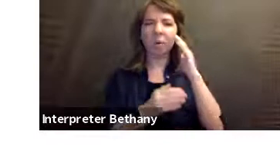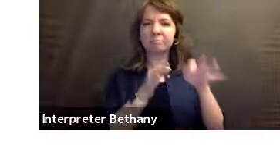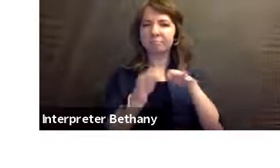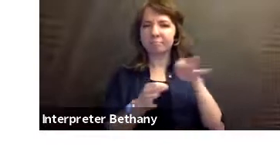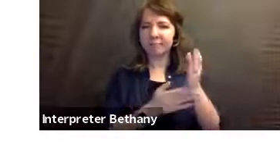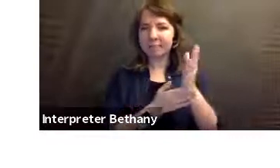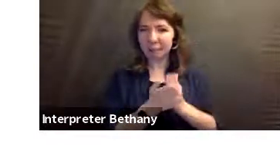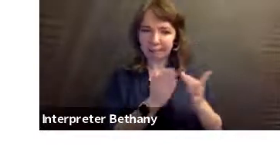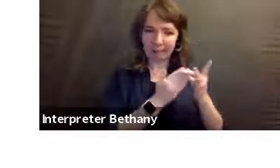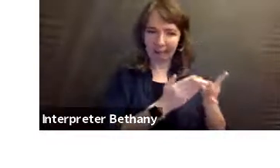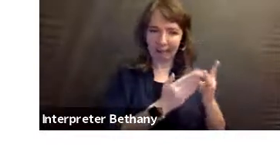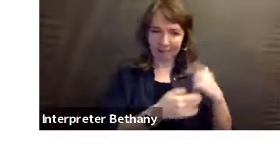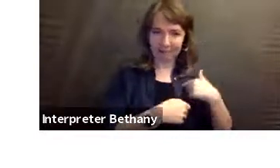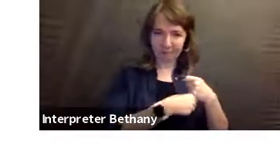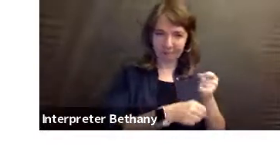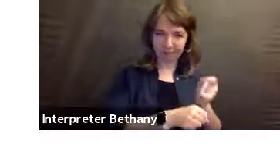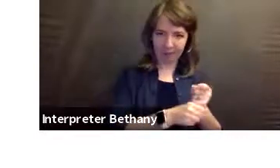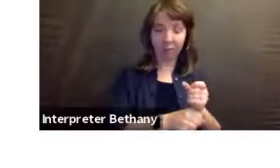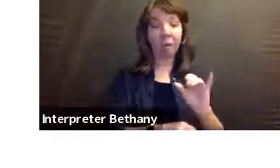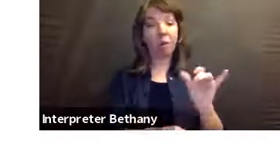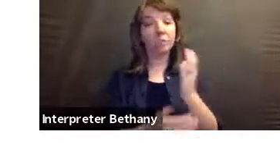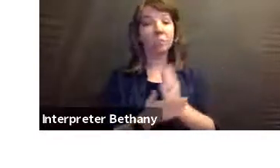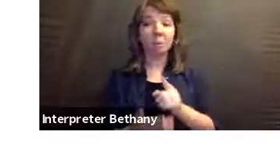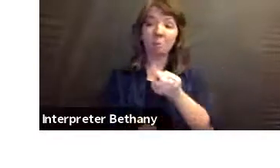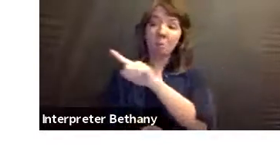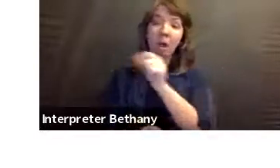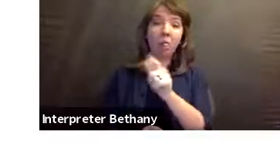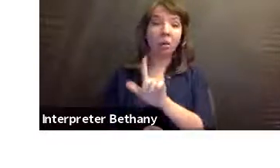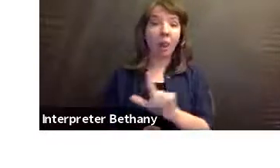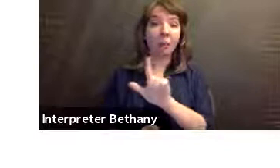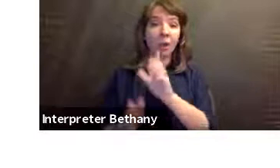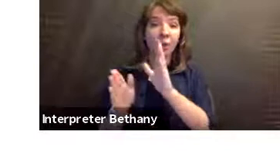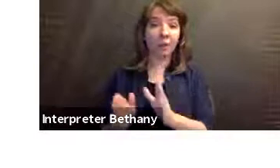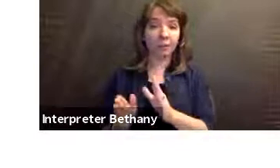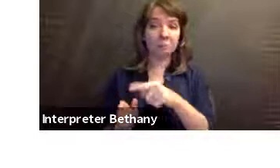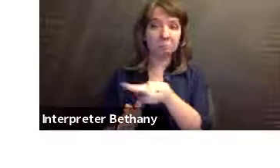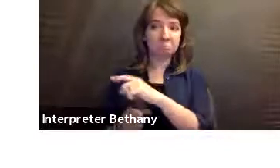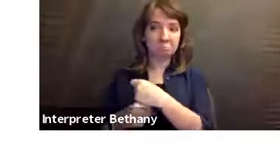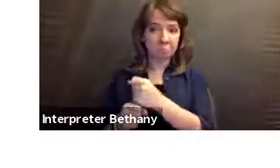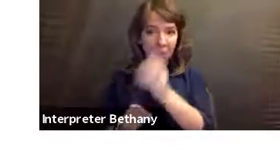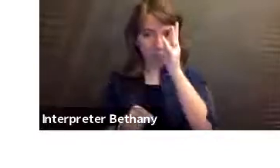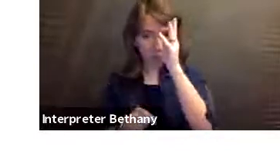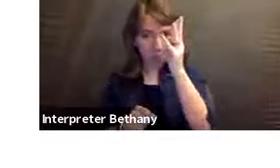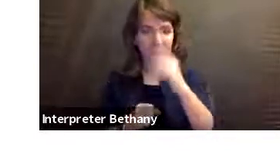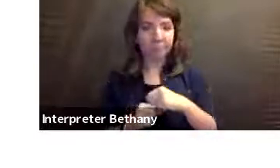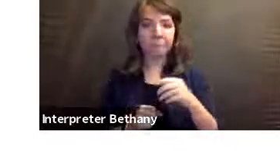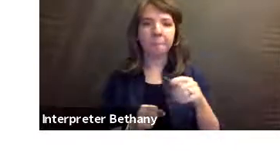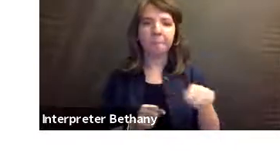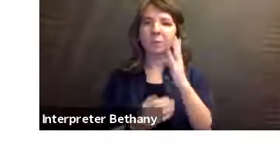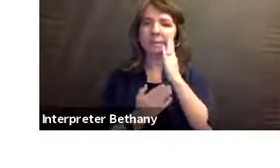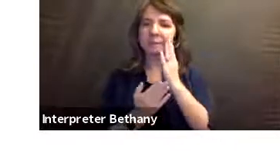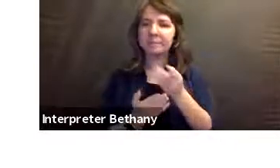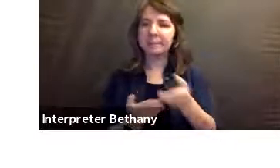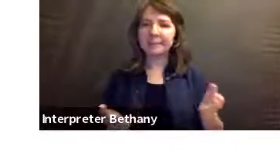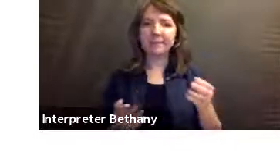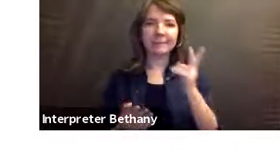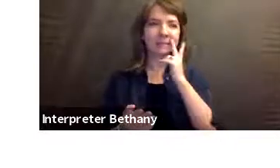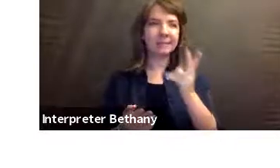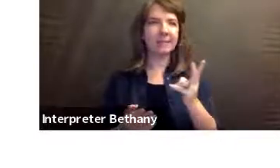Linda Kobashigawa: I've created as well as some of what the other librarians have created and you'll see the variety in layout and use of live guides and there